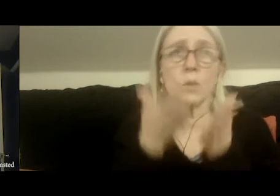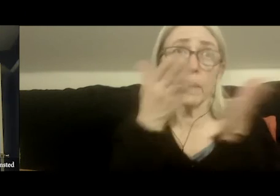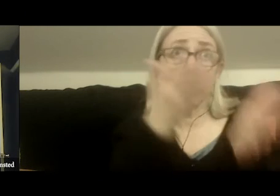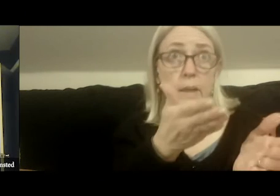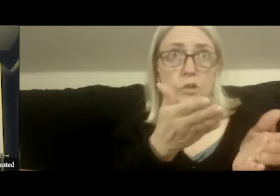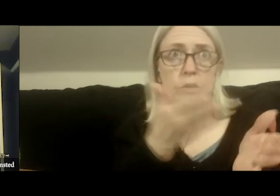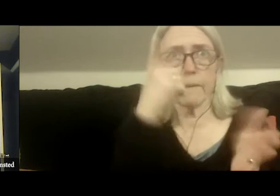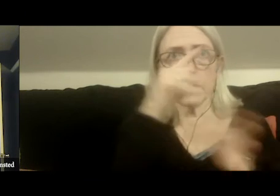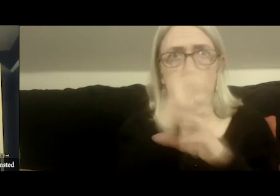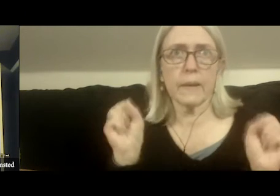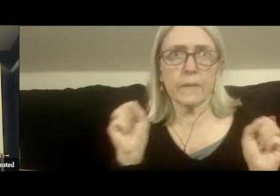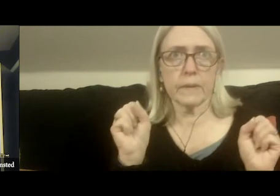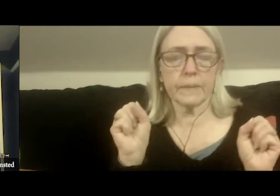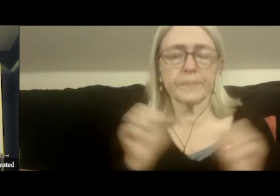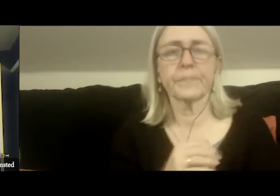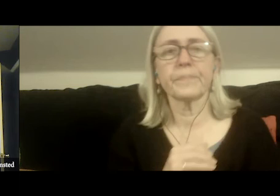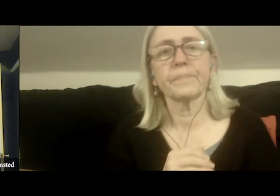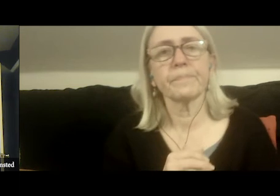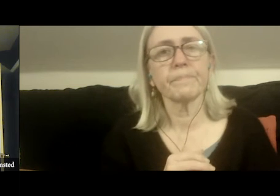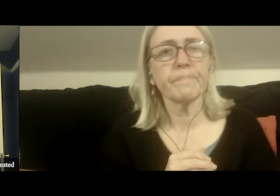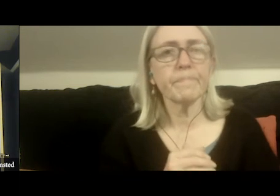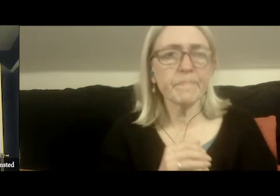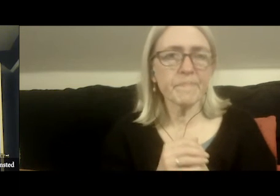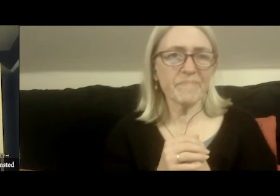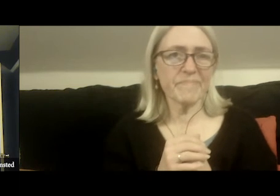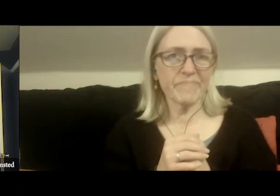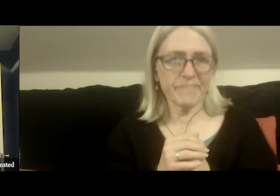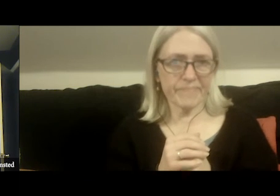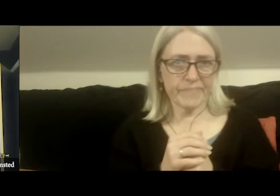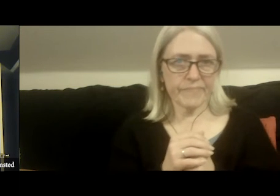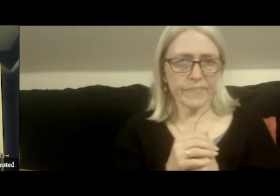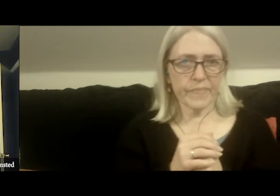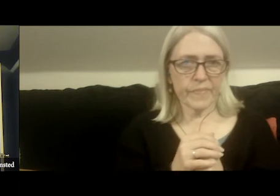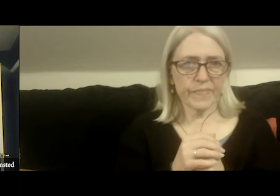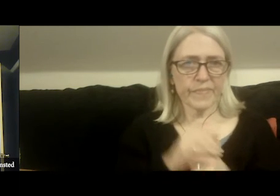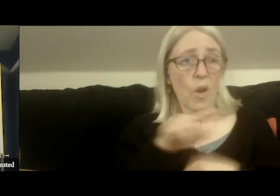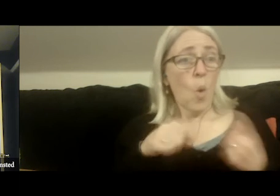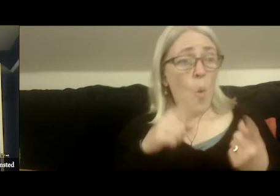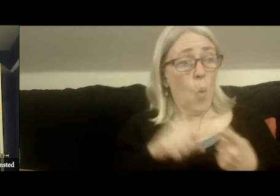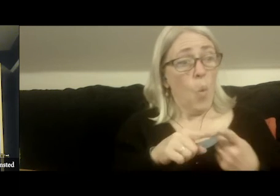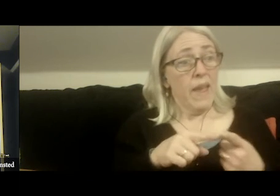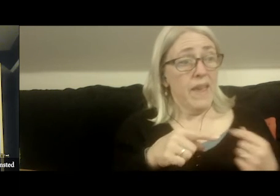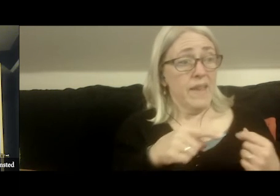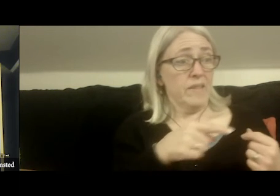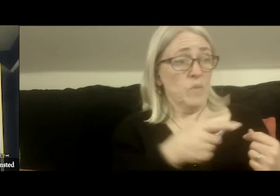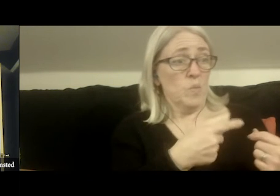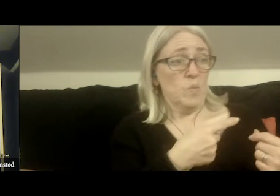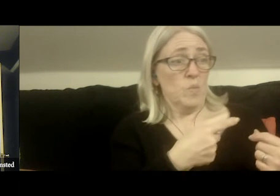You know, when one of us was struggling with a particular project at the time, we would jump in with each other, we would jump in for each other, and we would offer to help wherever we could.